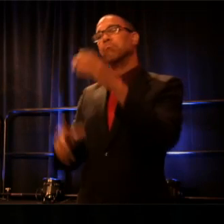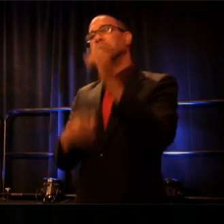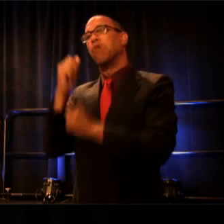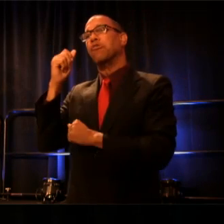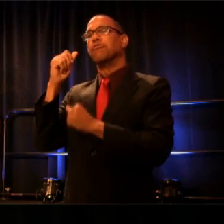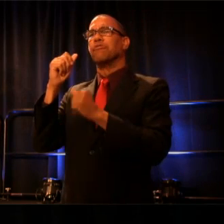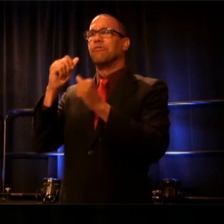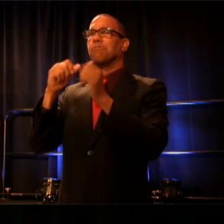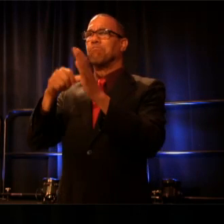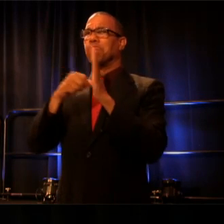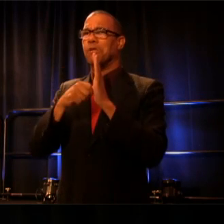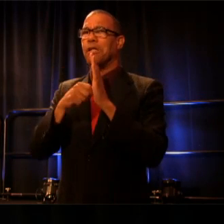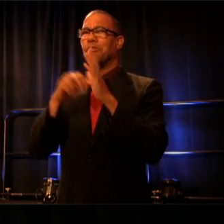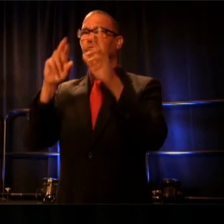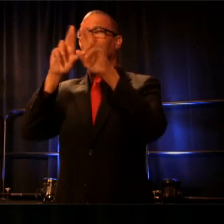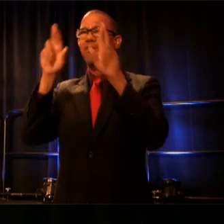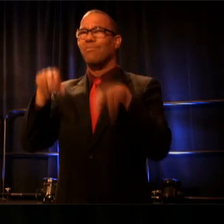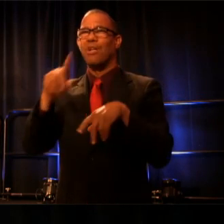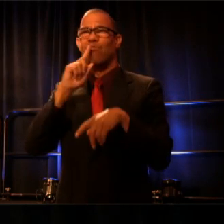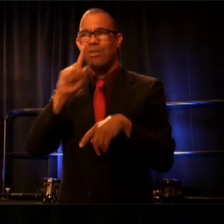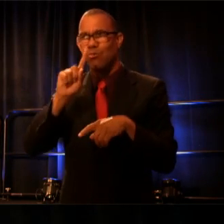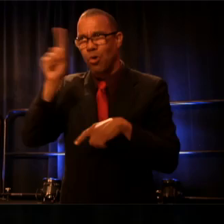you can find it at kimberlysenior.net.